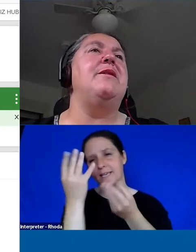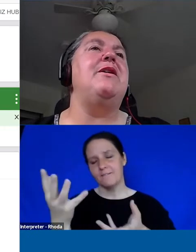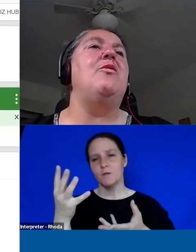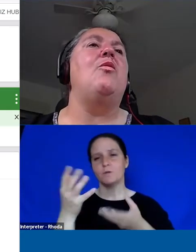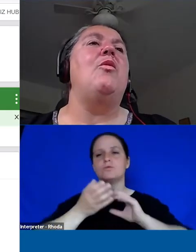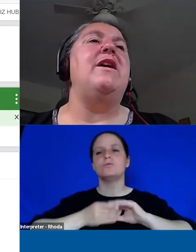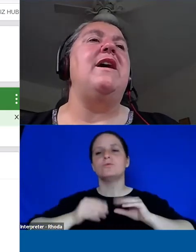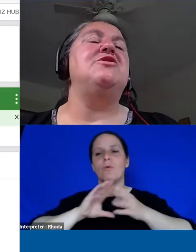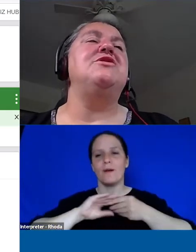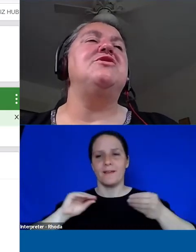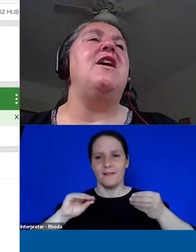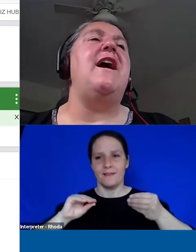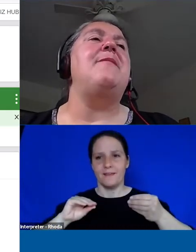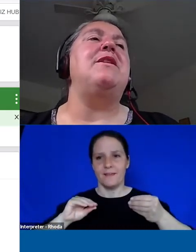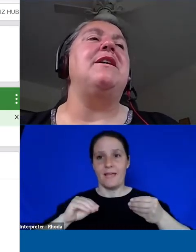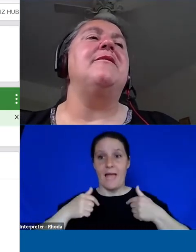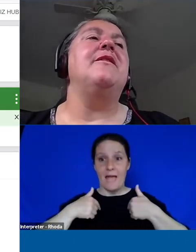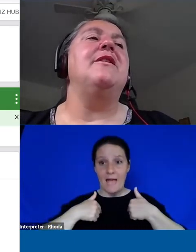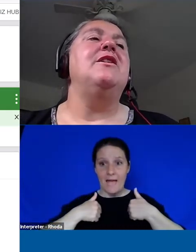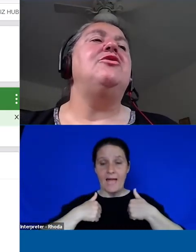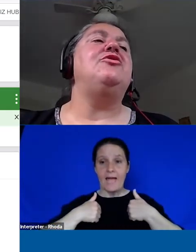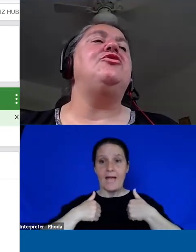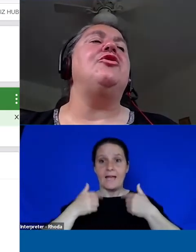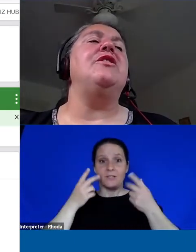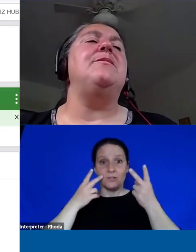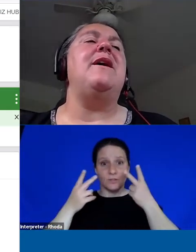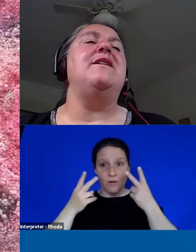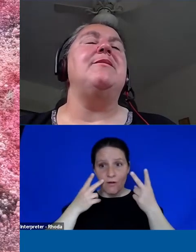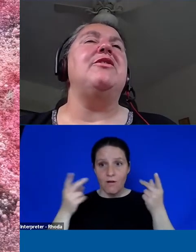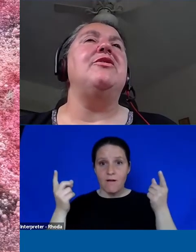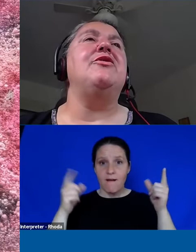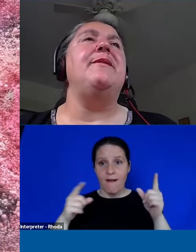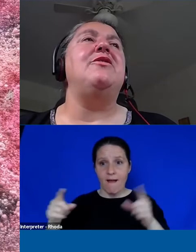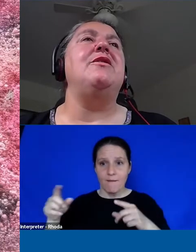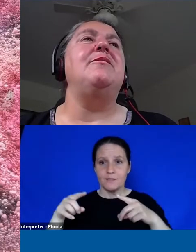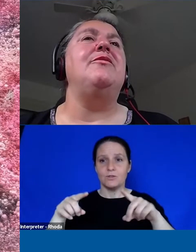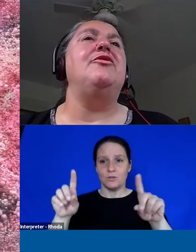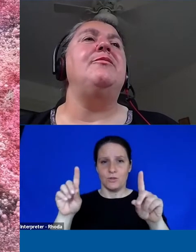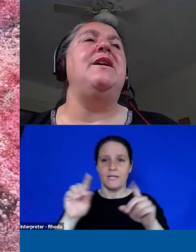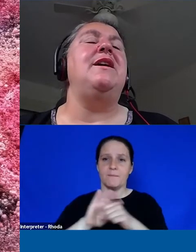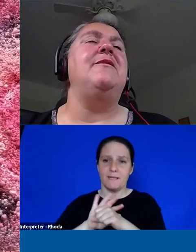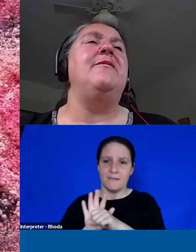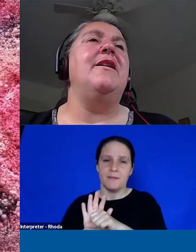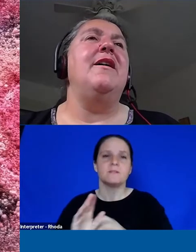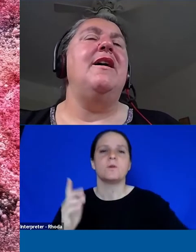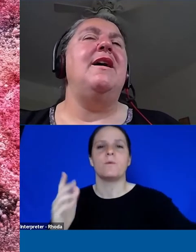about what I actually saw happening during the pandemic. Let's go back to our Zoom meeting.